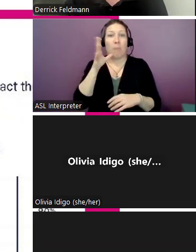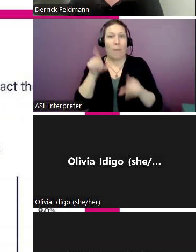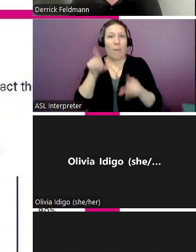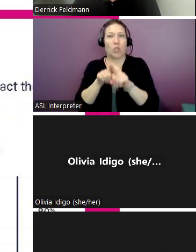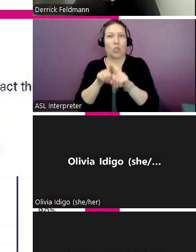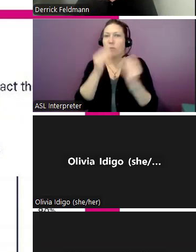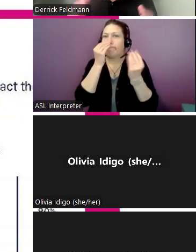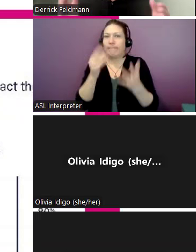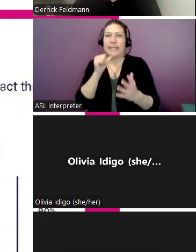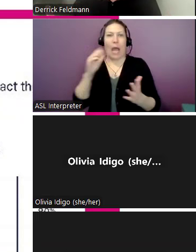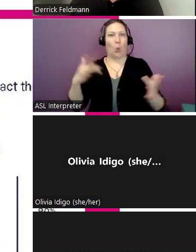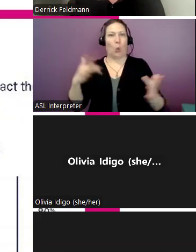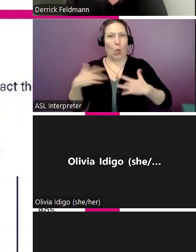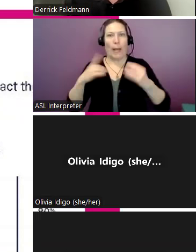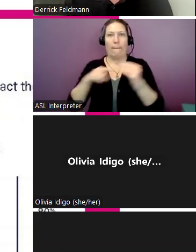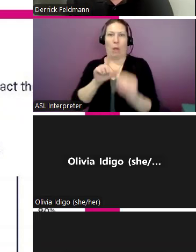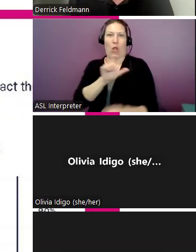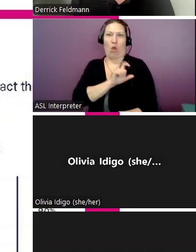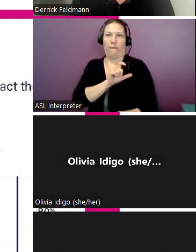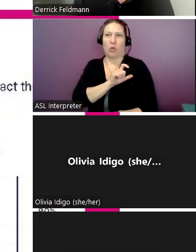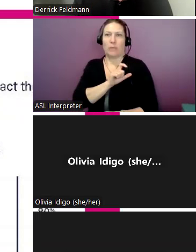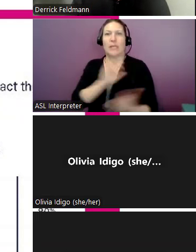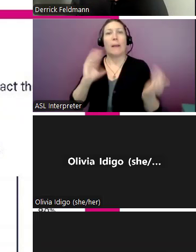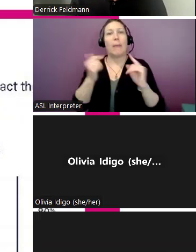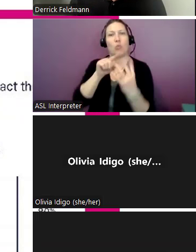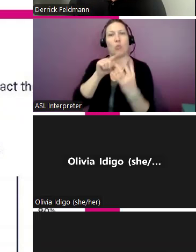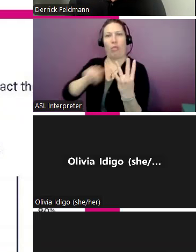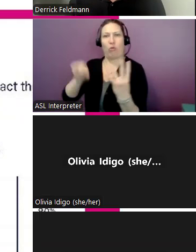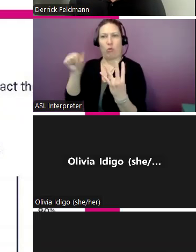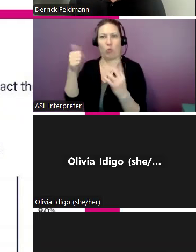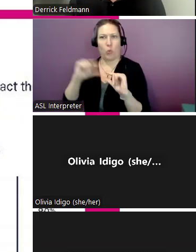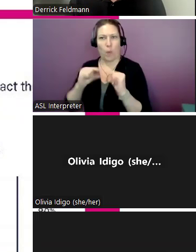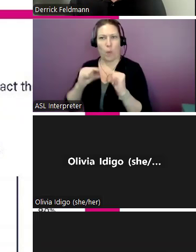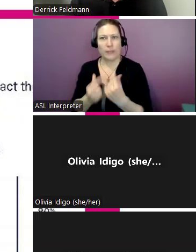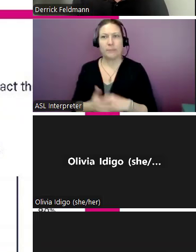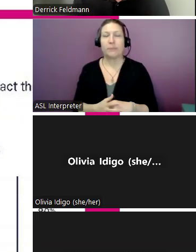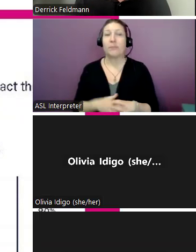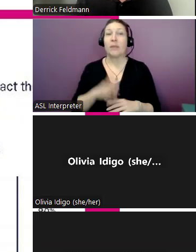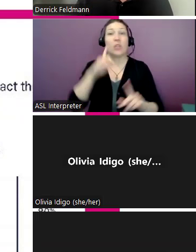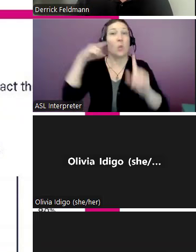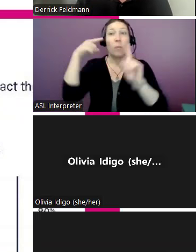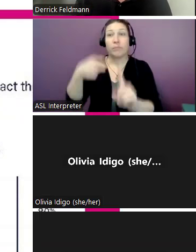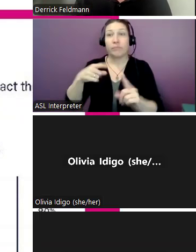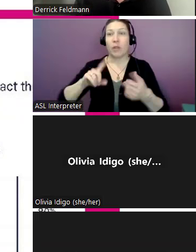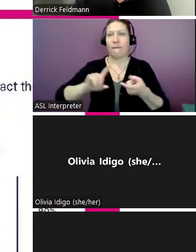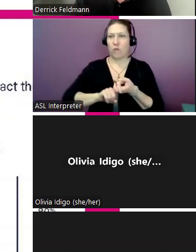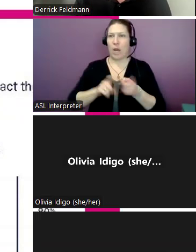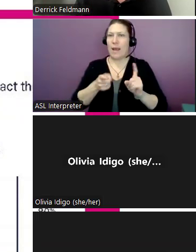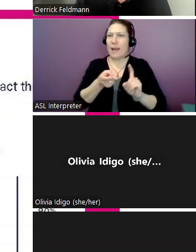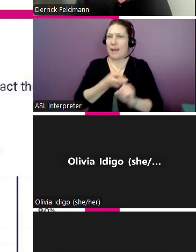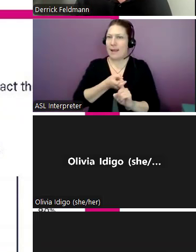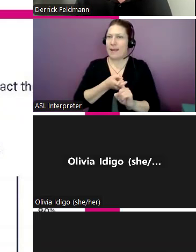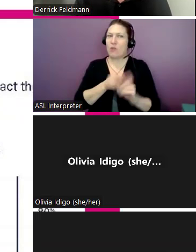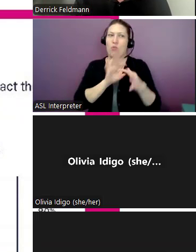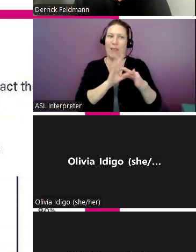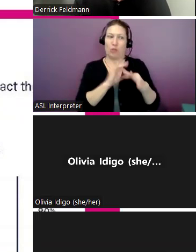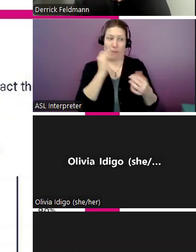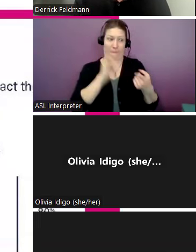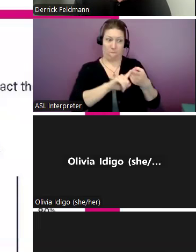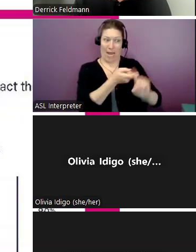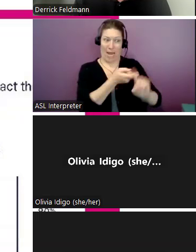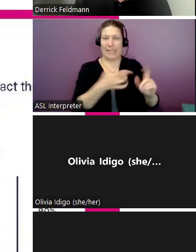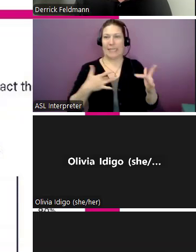So by and large, what's the key piece here is friends are hesitant on that recommendation for 988